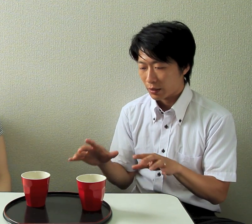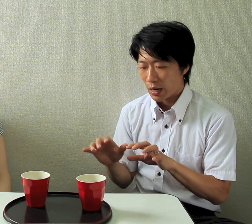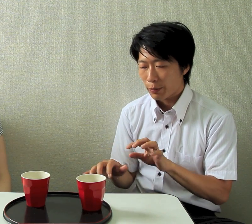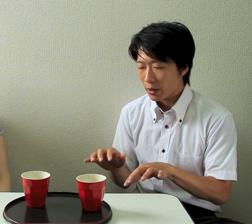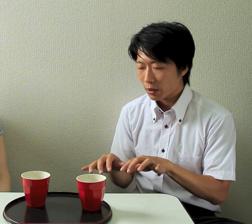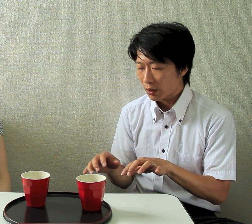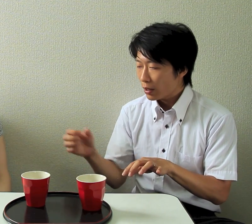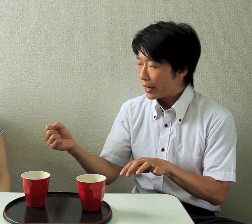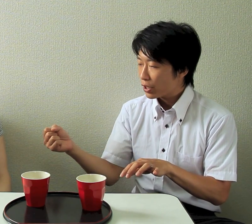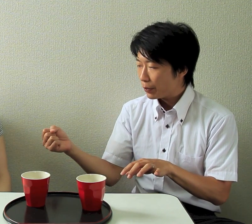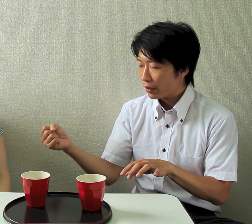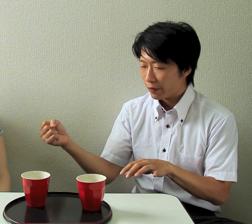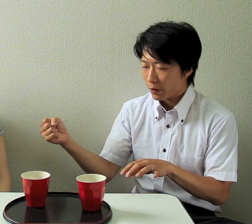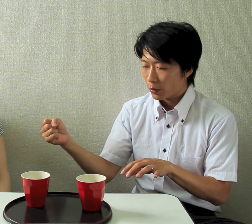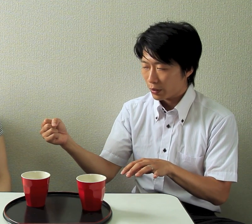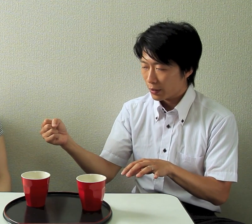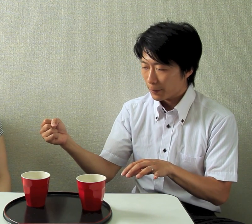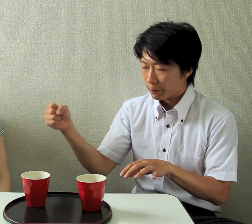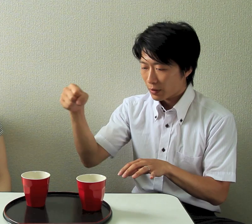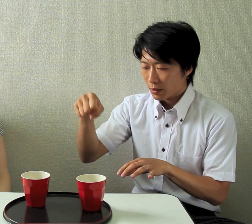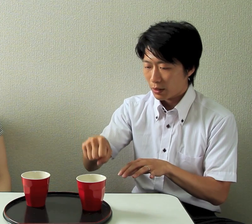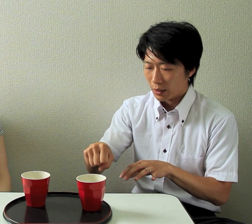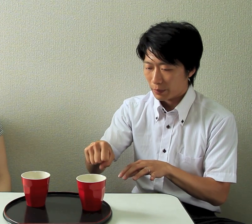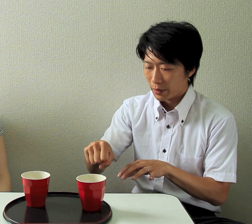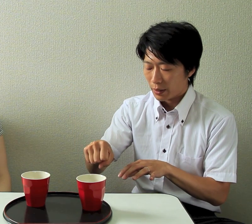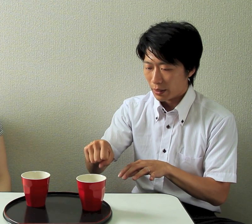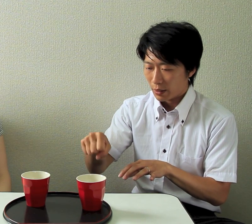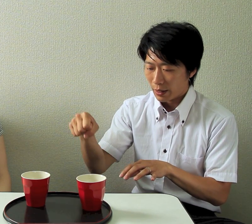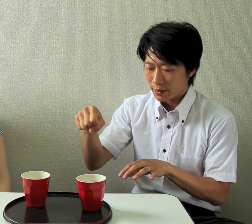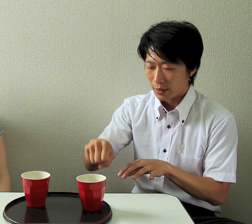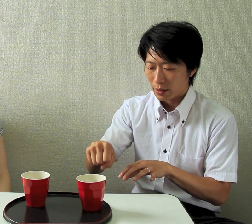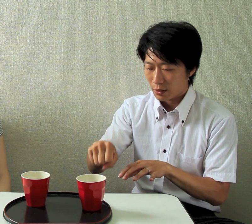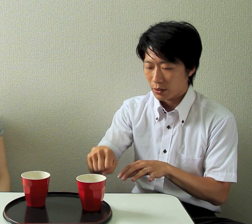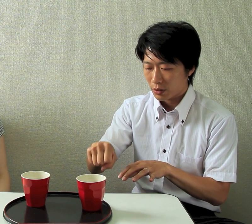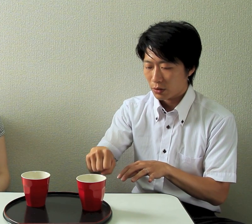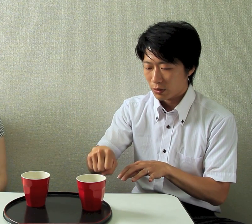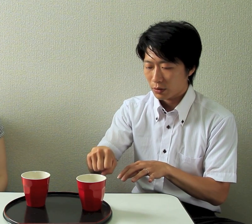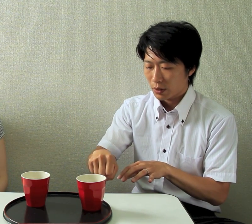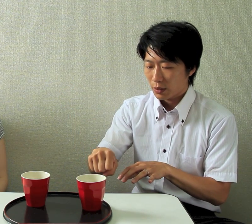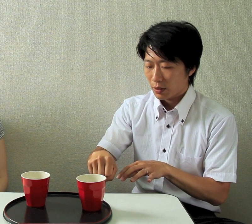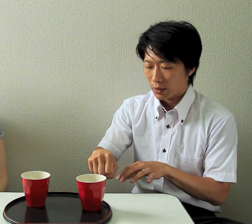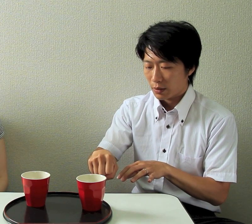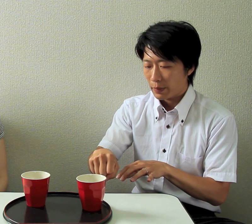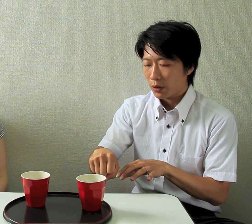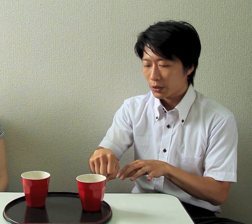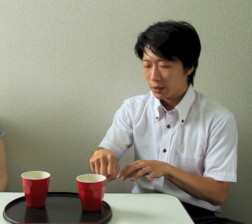you put the phone headset onto the mount